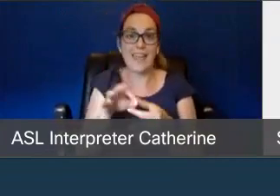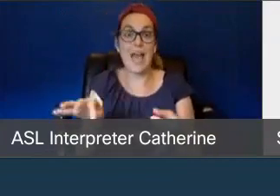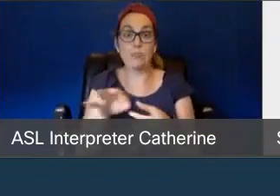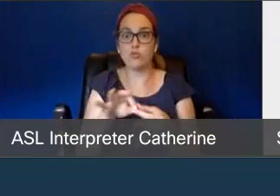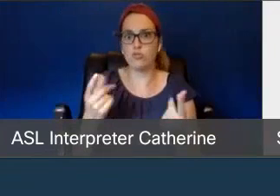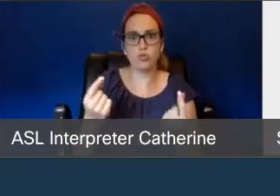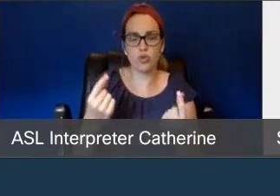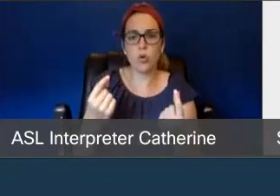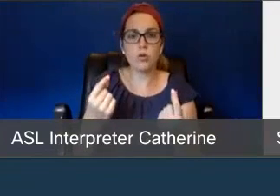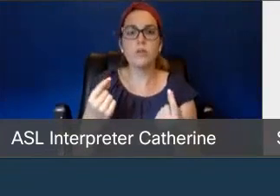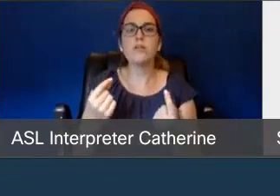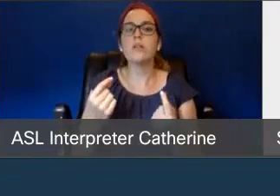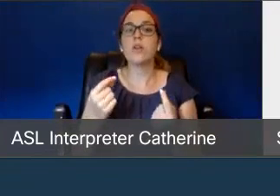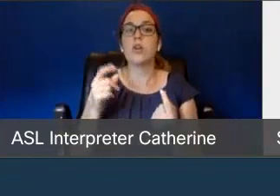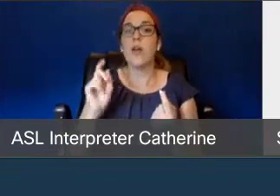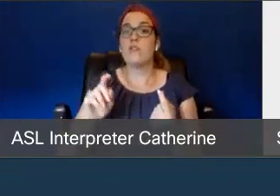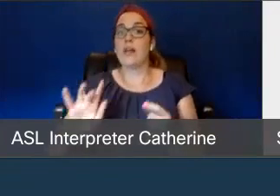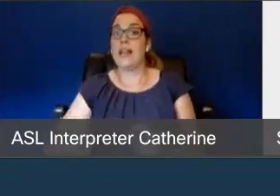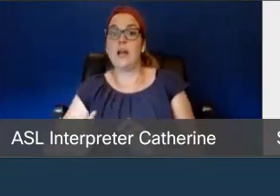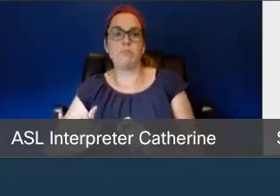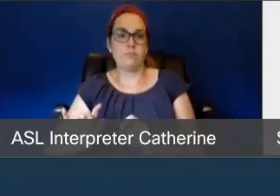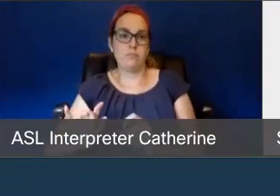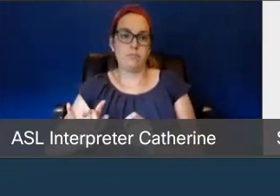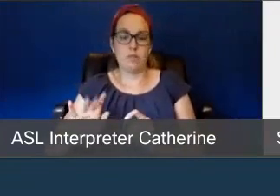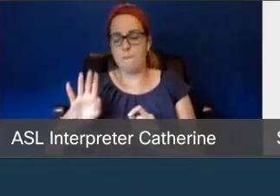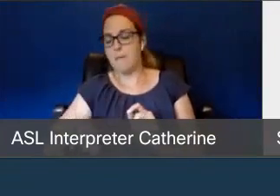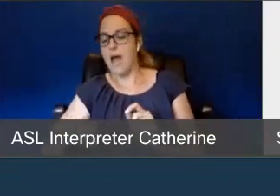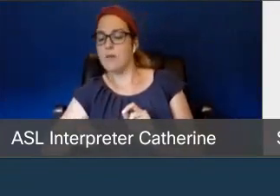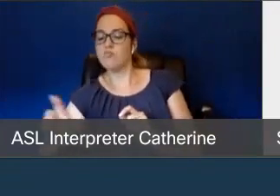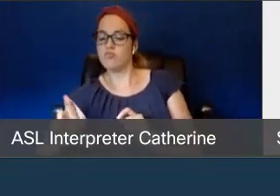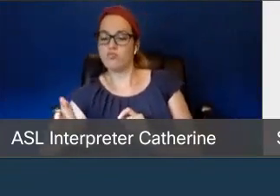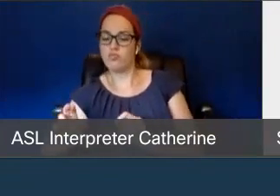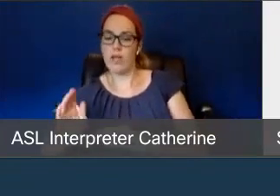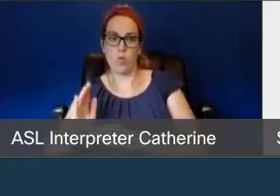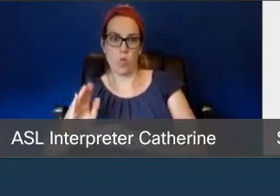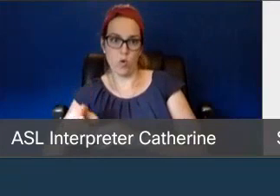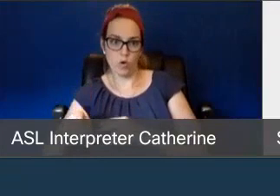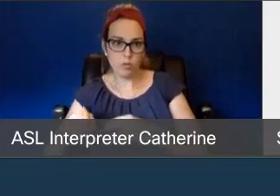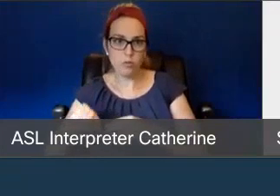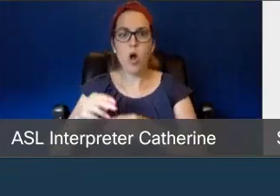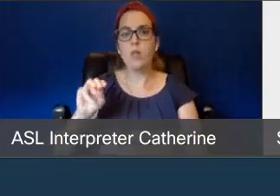in the multimedia pod located on the lower right-hand corner of your WebEx screen.